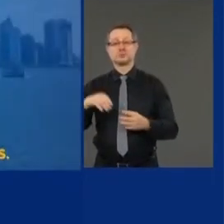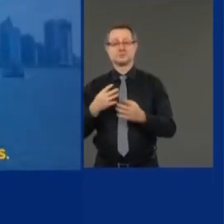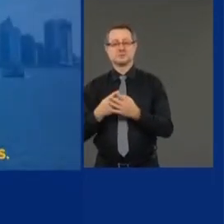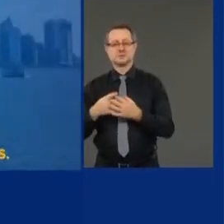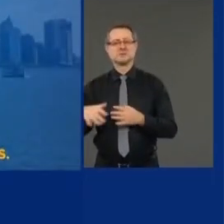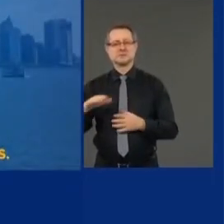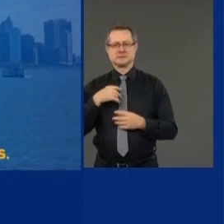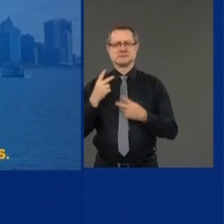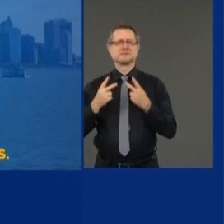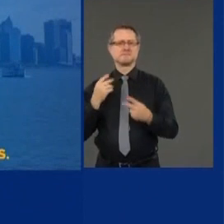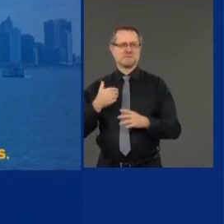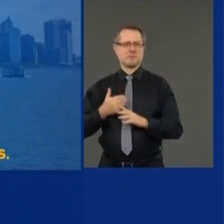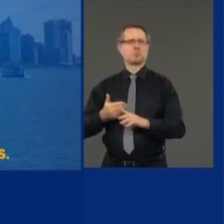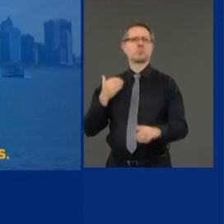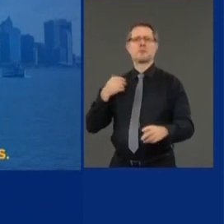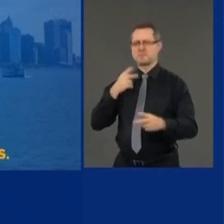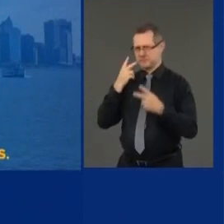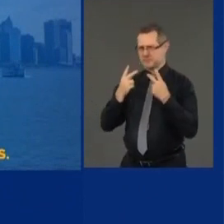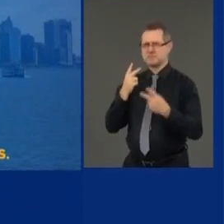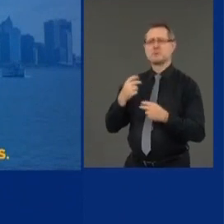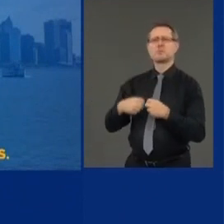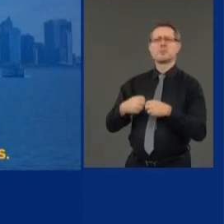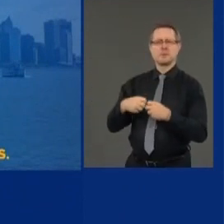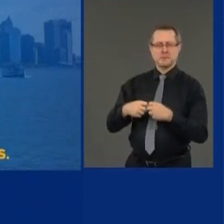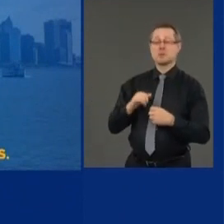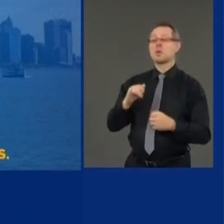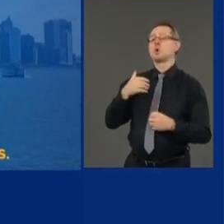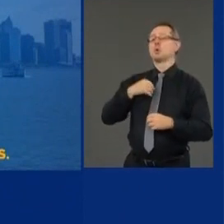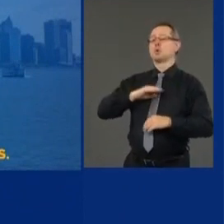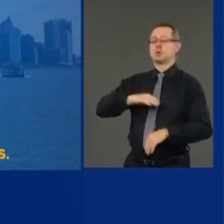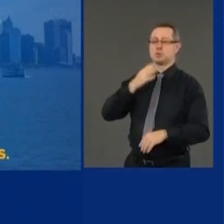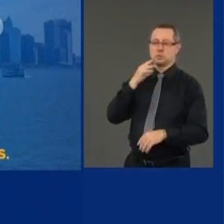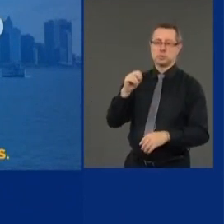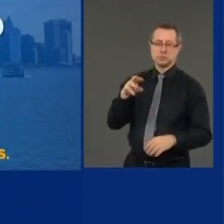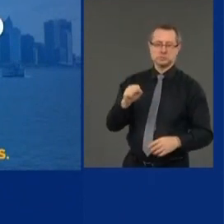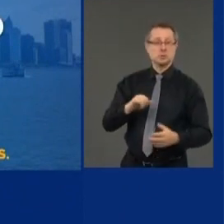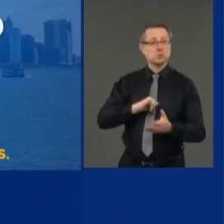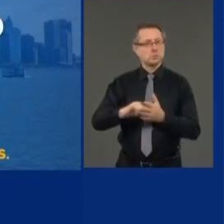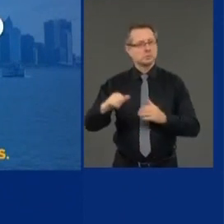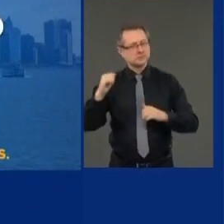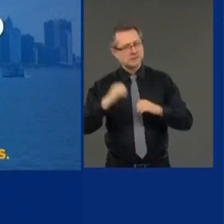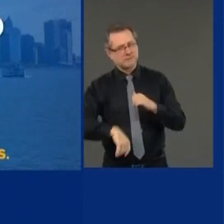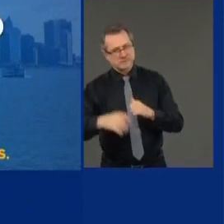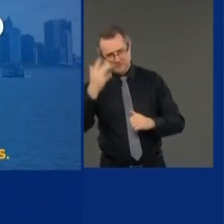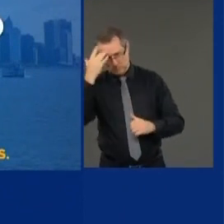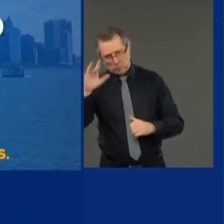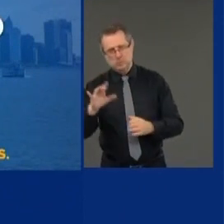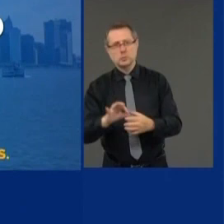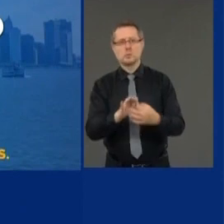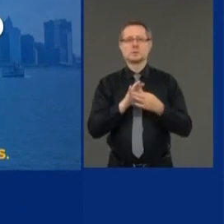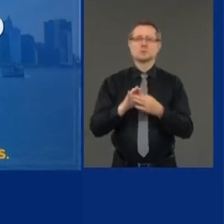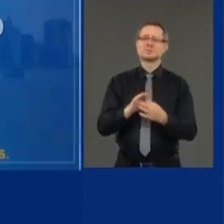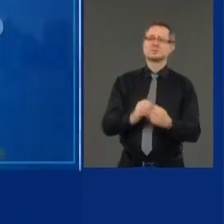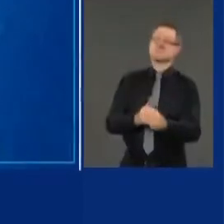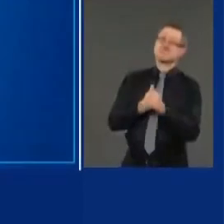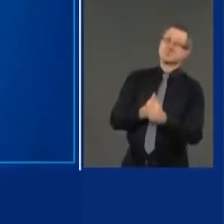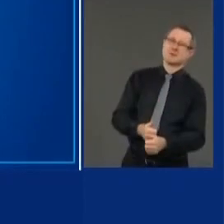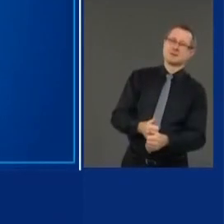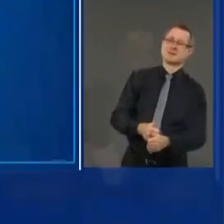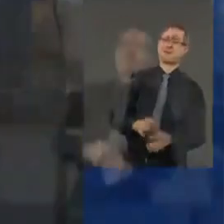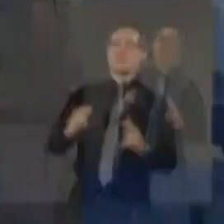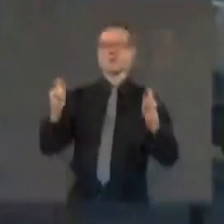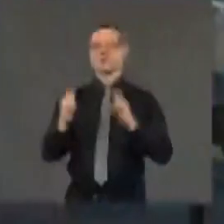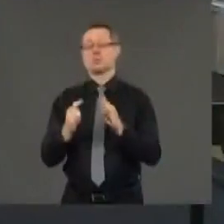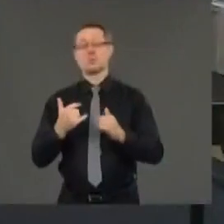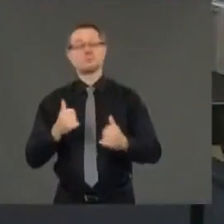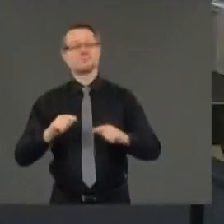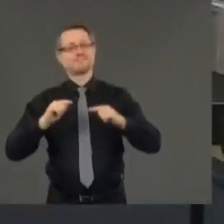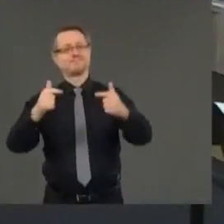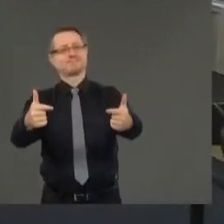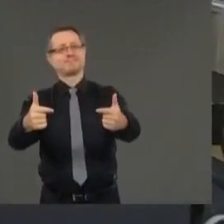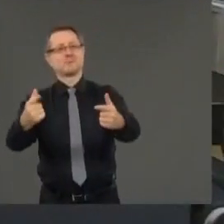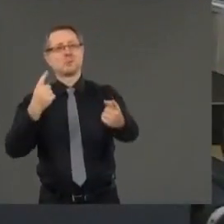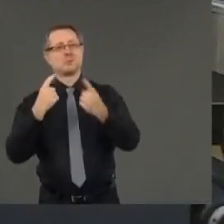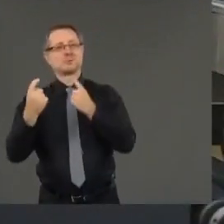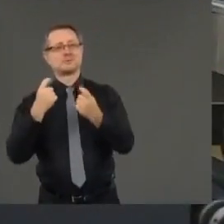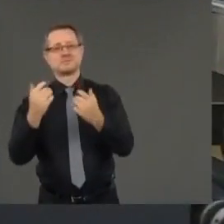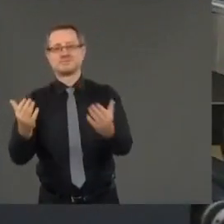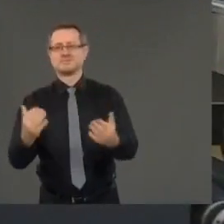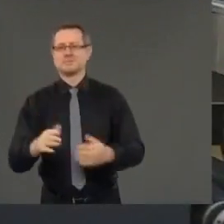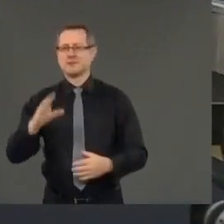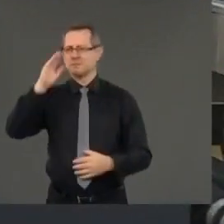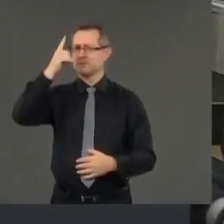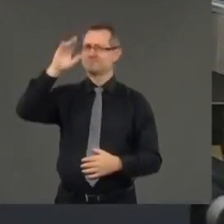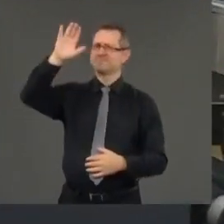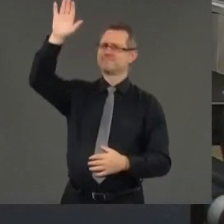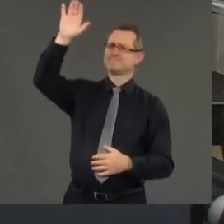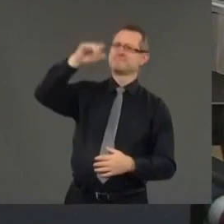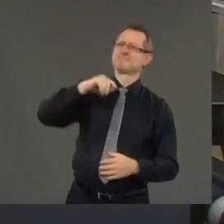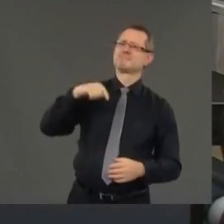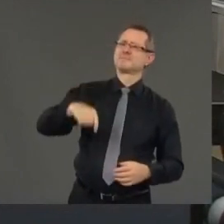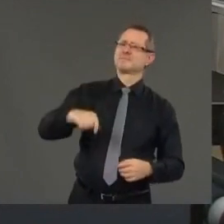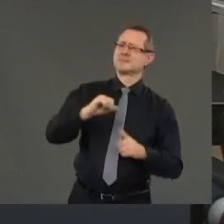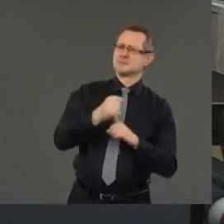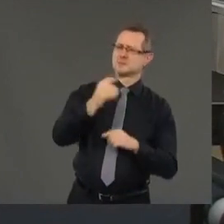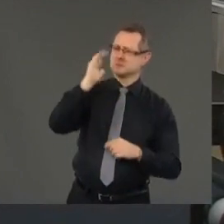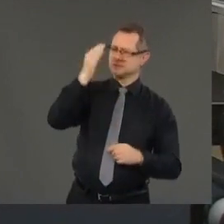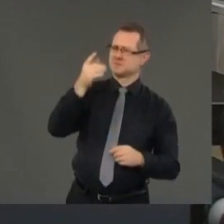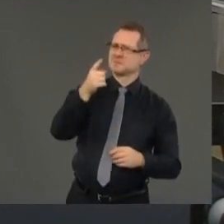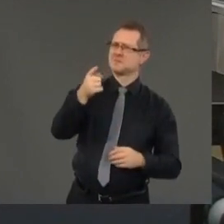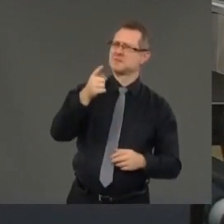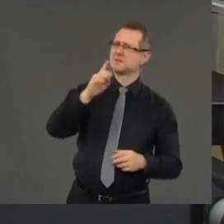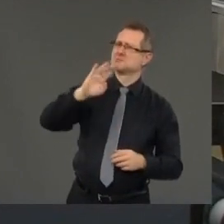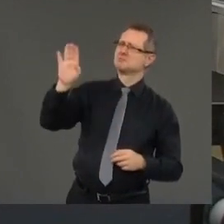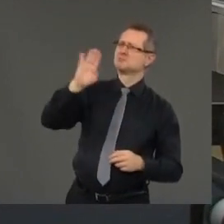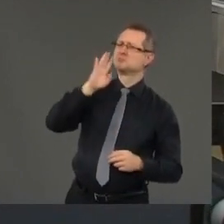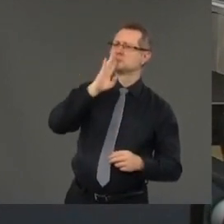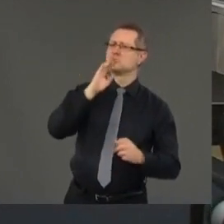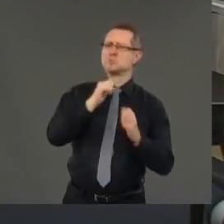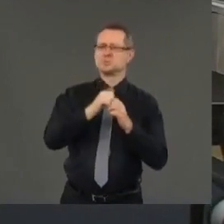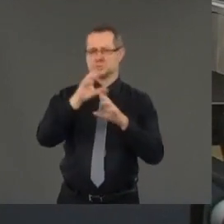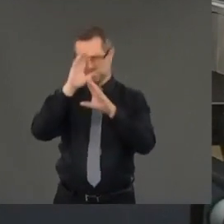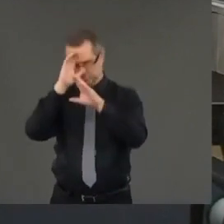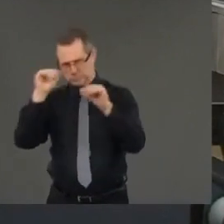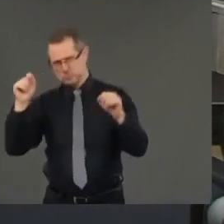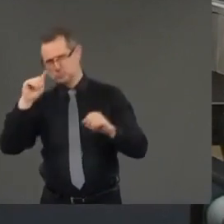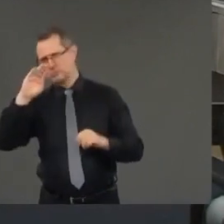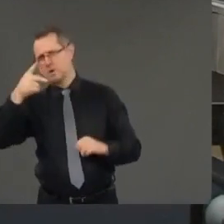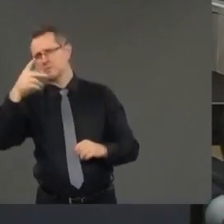THESE WERE ASYMPTOMATIC PEOPLE.